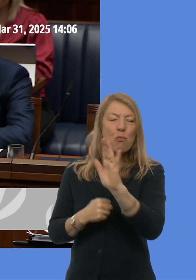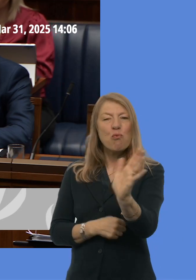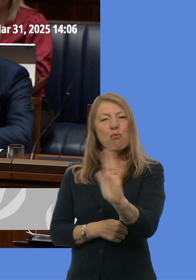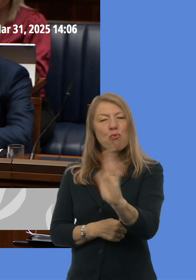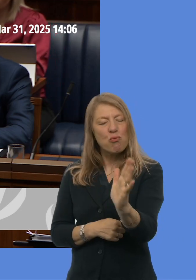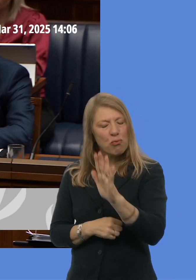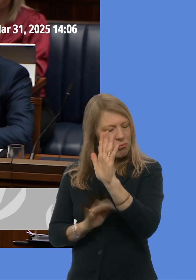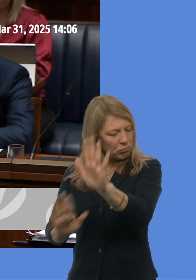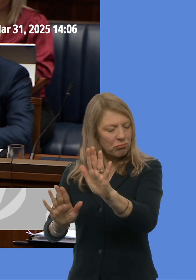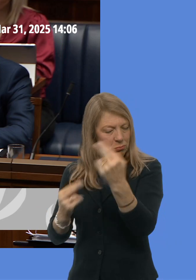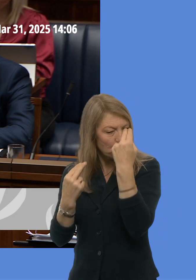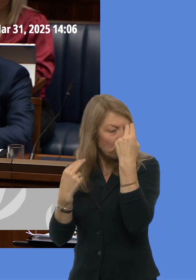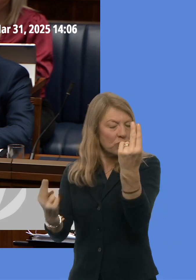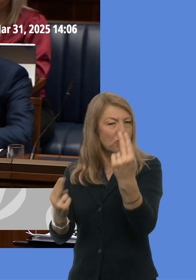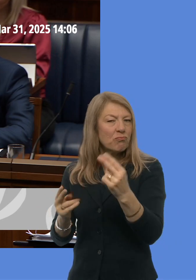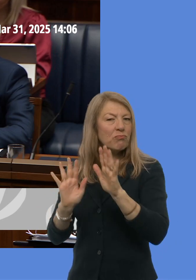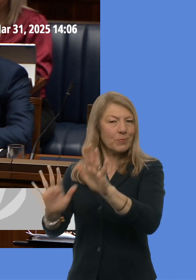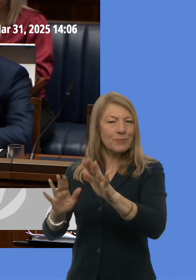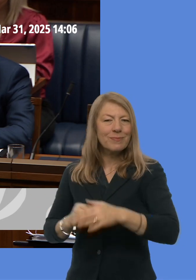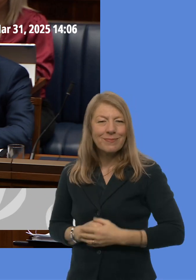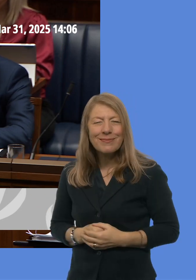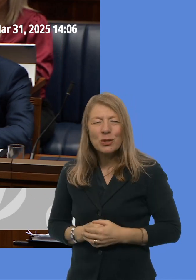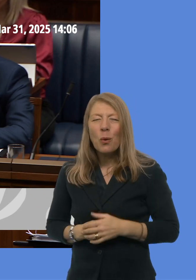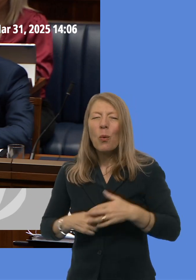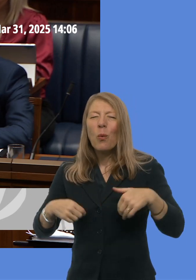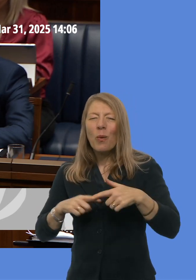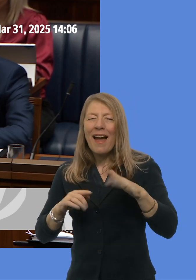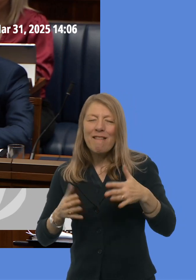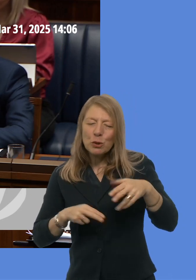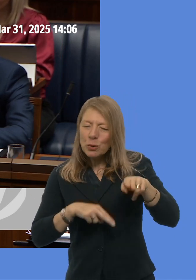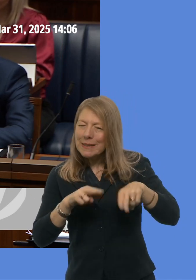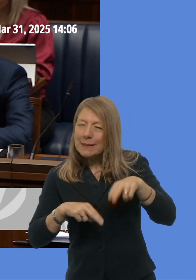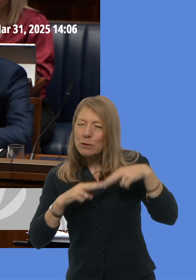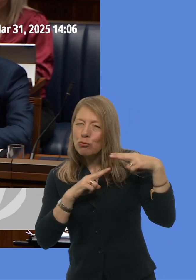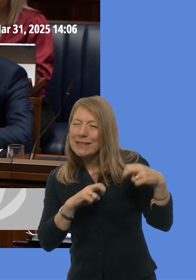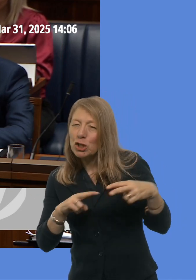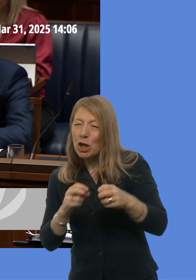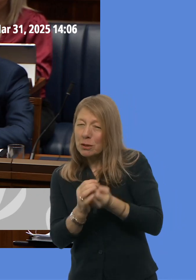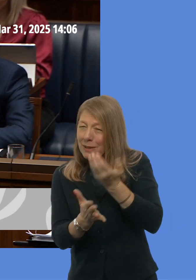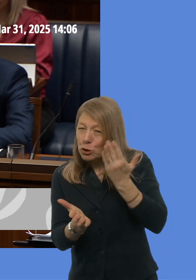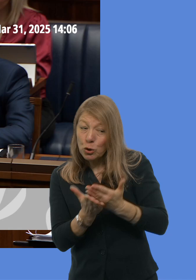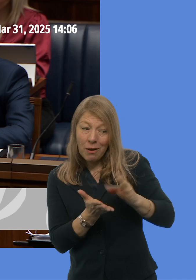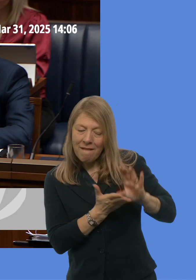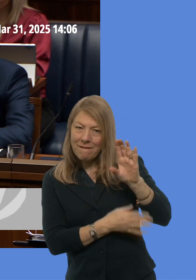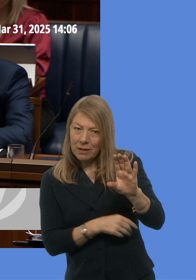we measure in order to assess the success of such a thing. Although a range of factors may come into